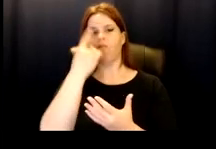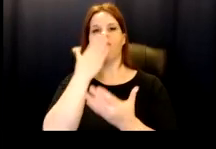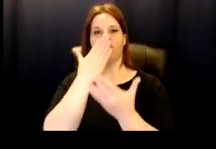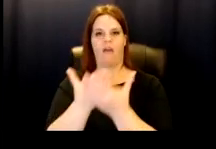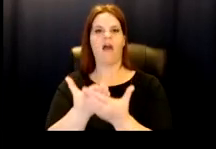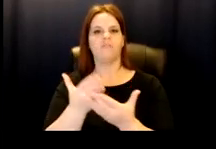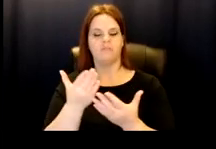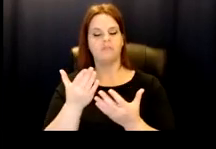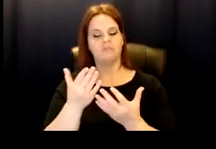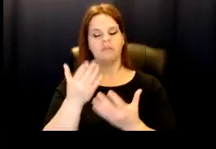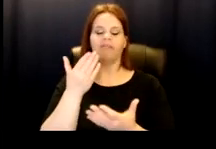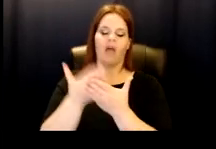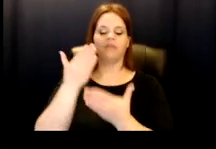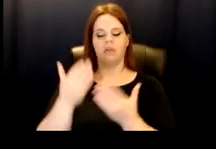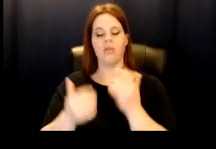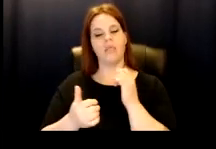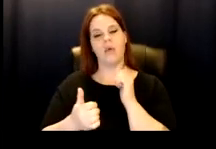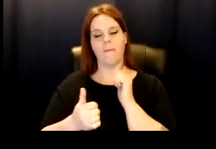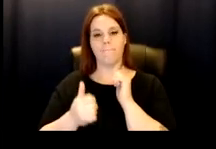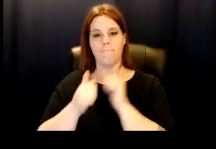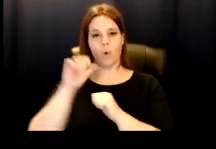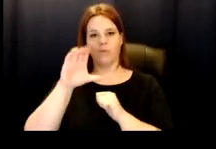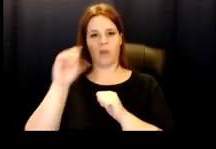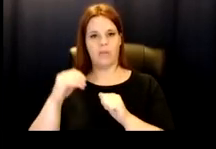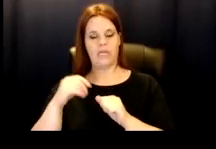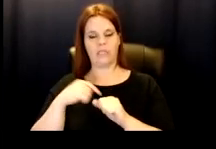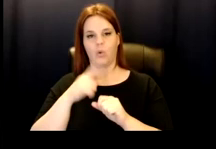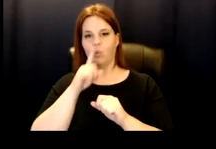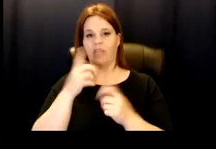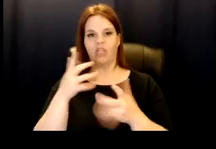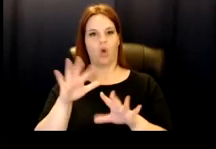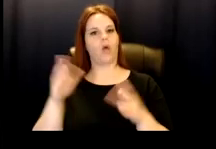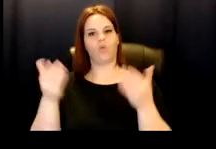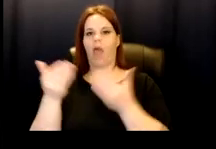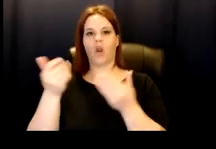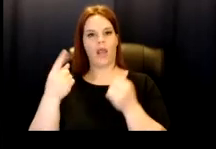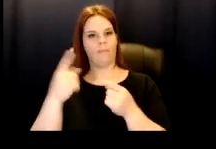reservations about hiring people with substance use disorders, particularly probably because